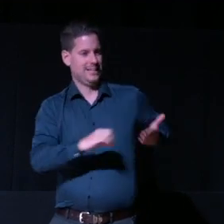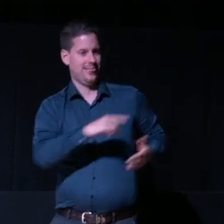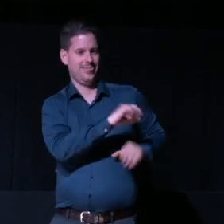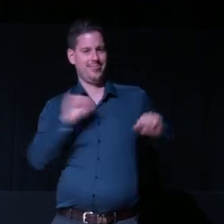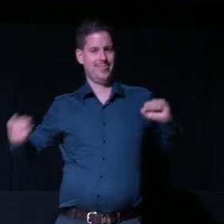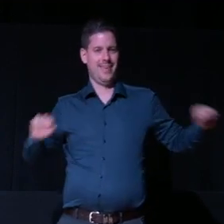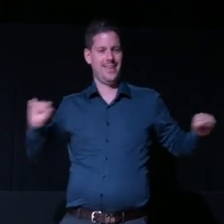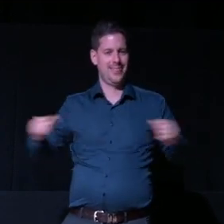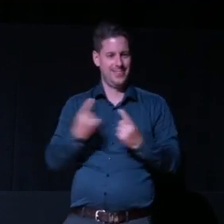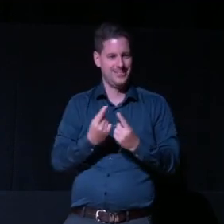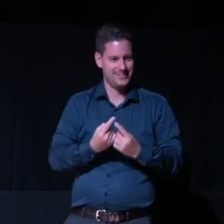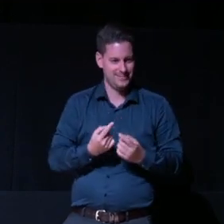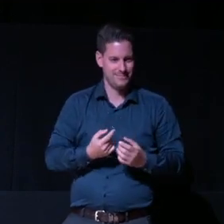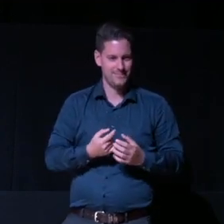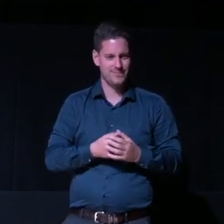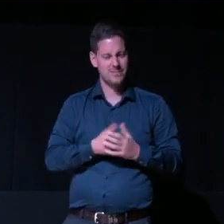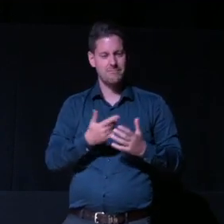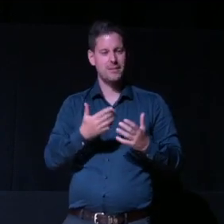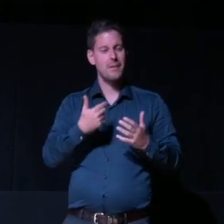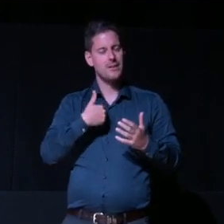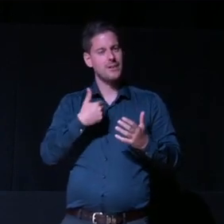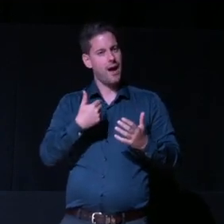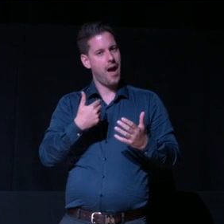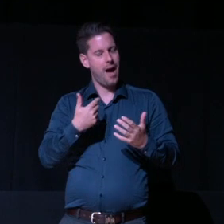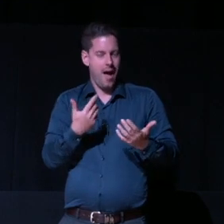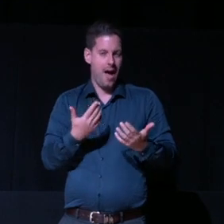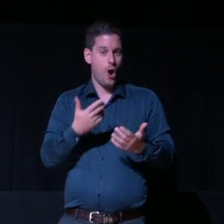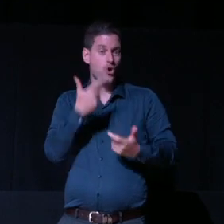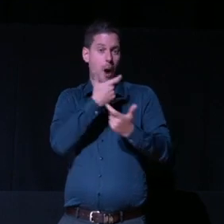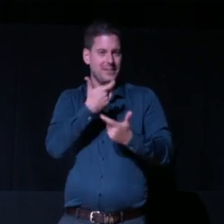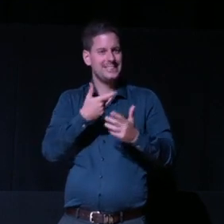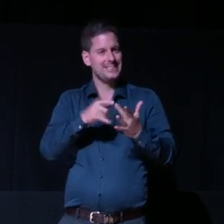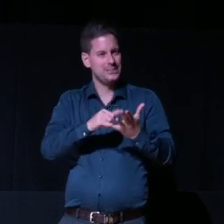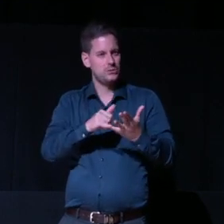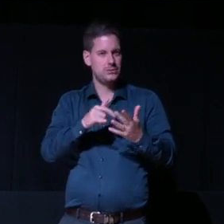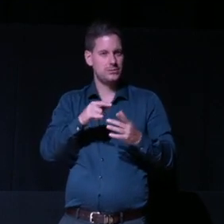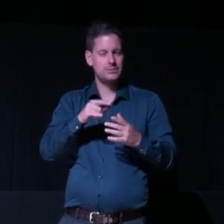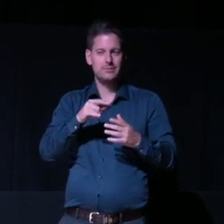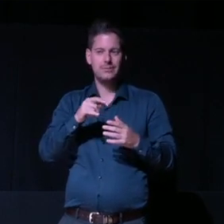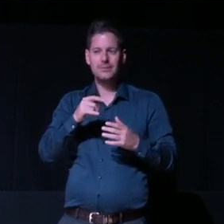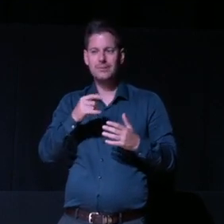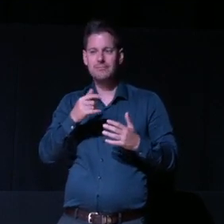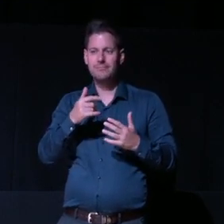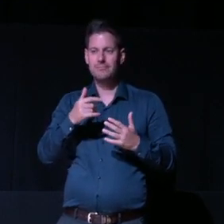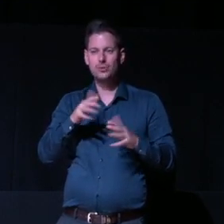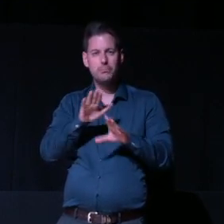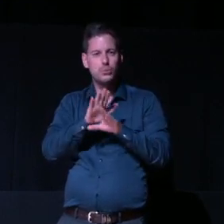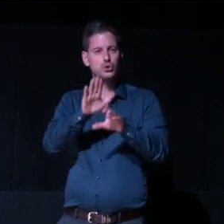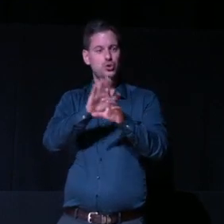it's also... I think that's what you're sort of playing with, like that's what comedy is about and that's why when we talk about people like the Dave Chappelle's, etc.